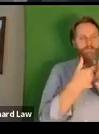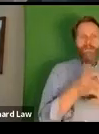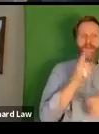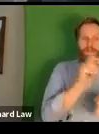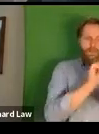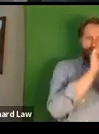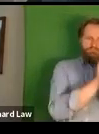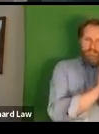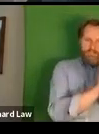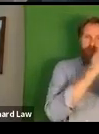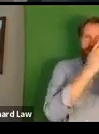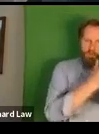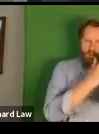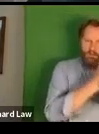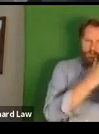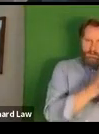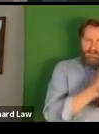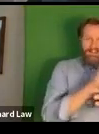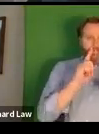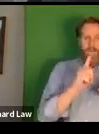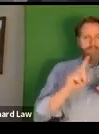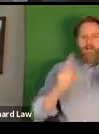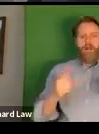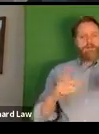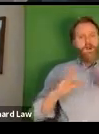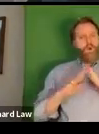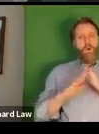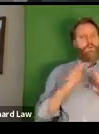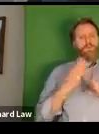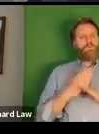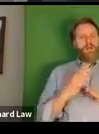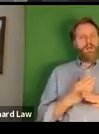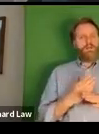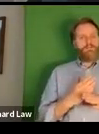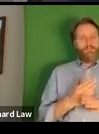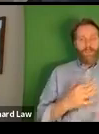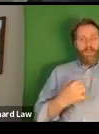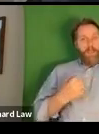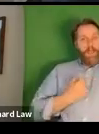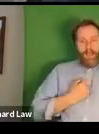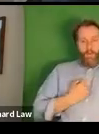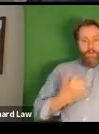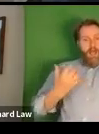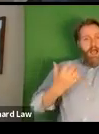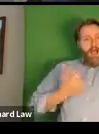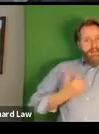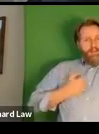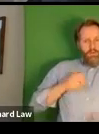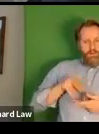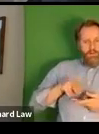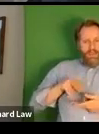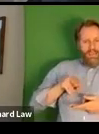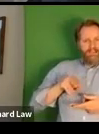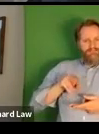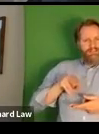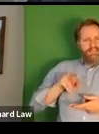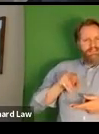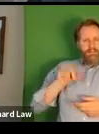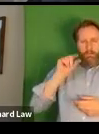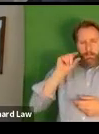delivery are not working from home we've had annual pay increases substantially below the rate of inflation imposed for ten years now and